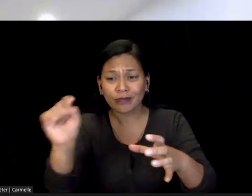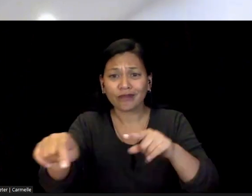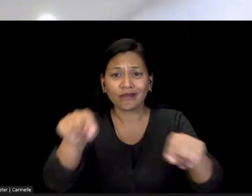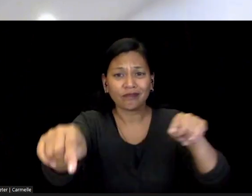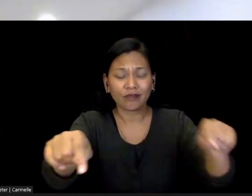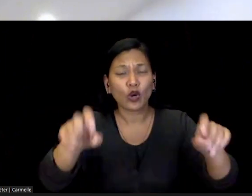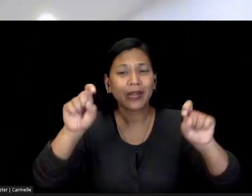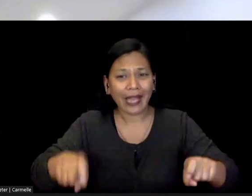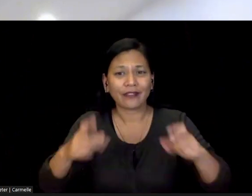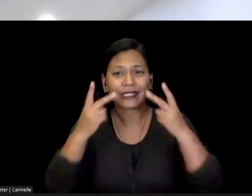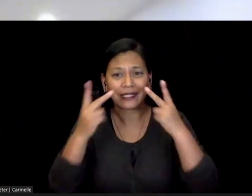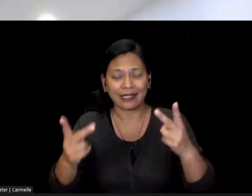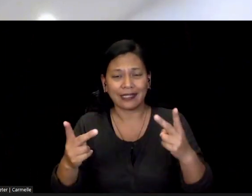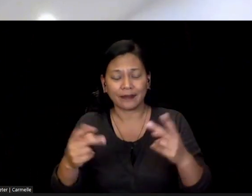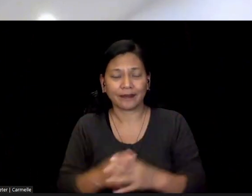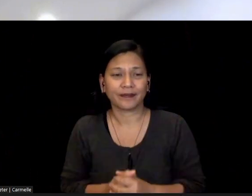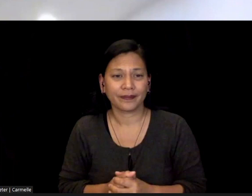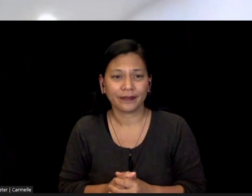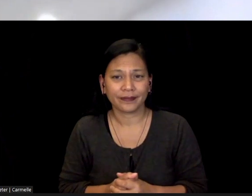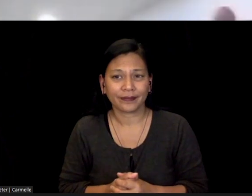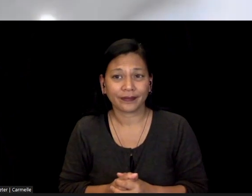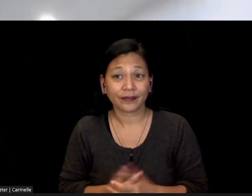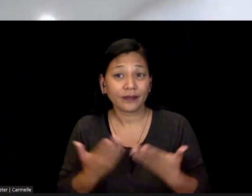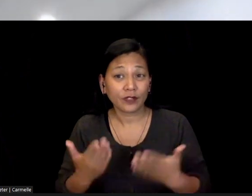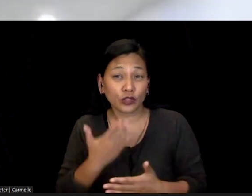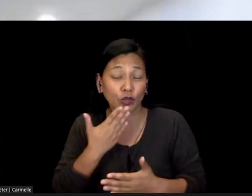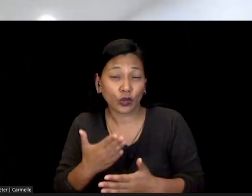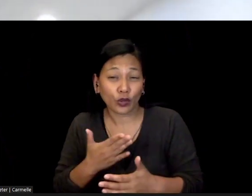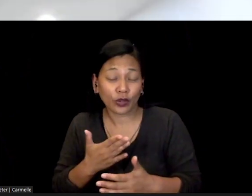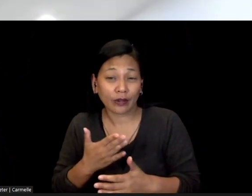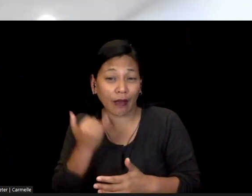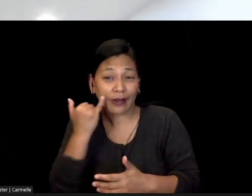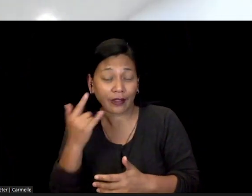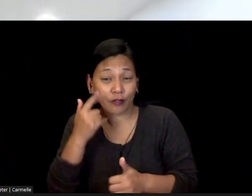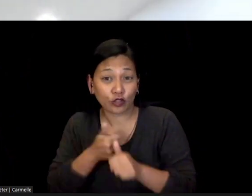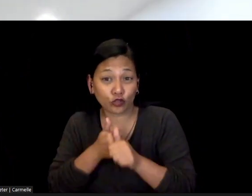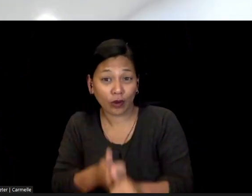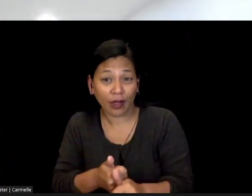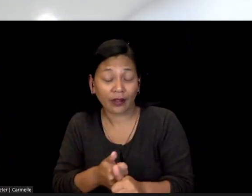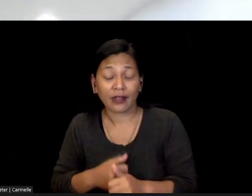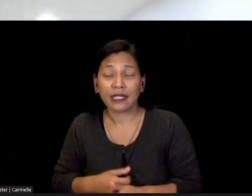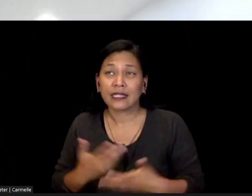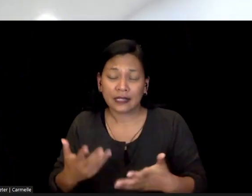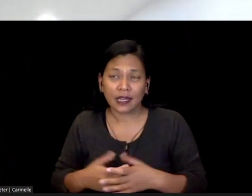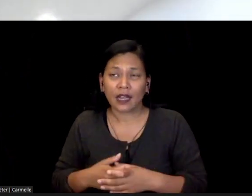The only other thing I would say in terms of a good way to track this is the CMF has not done enough with regards